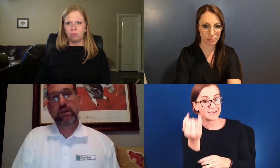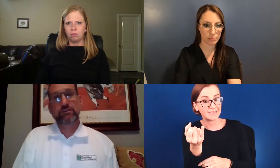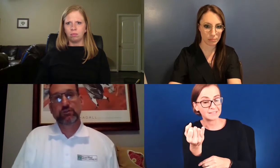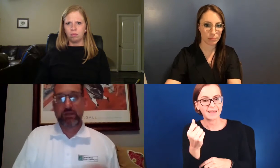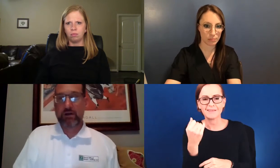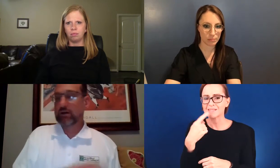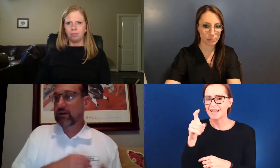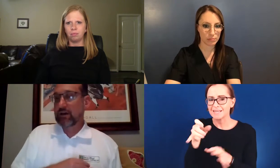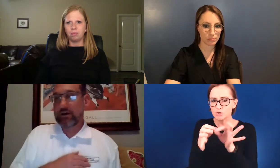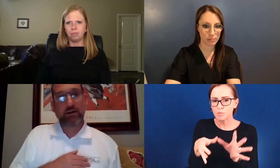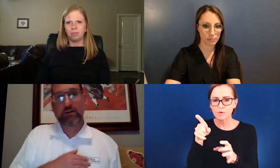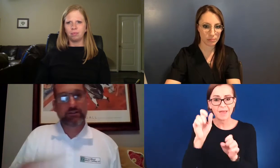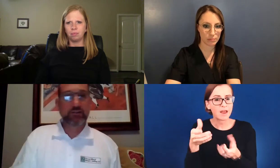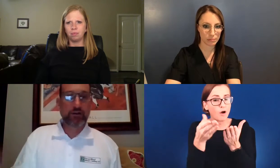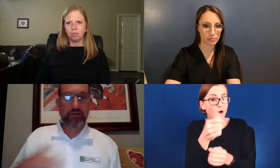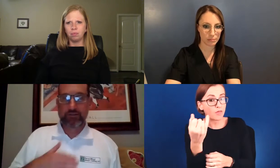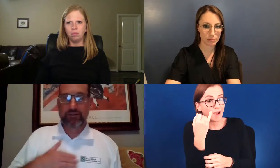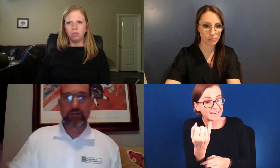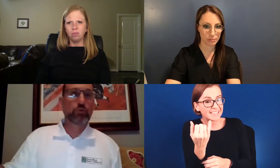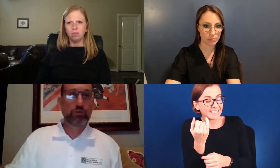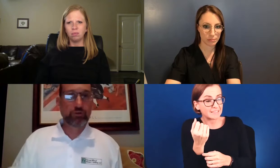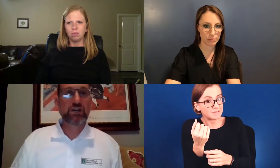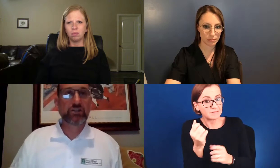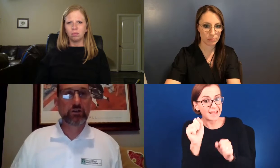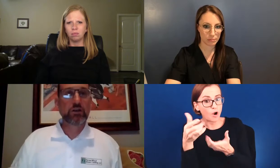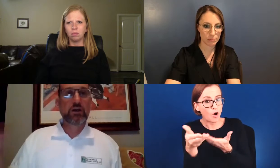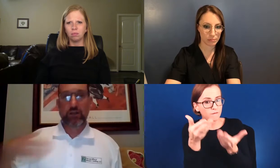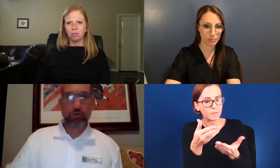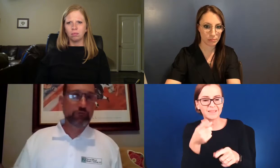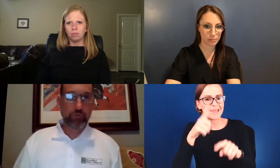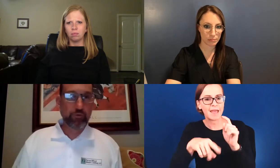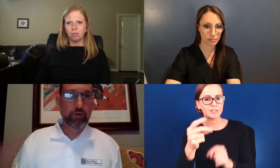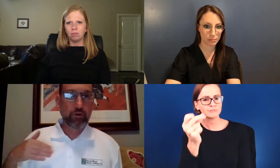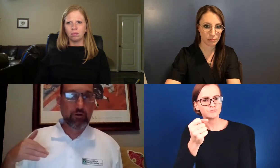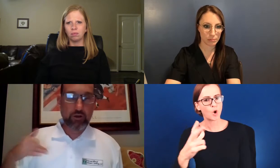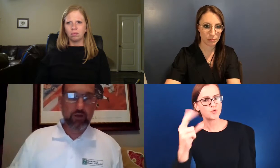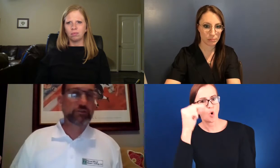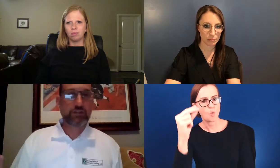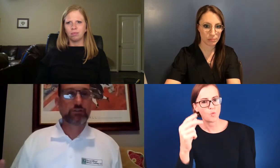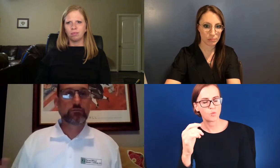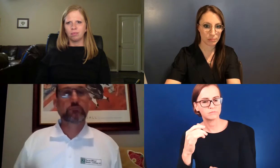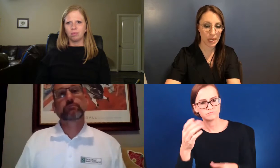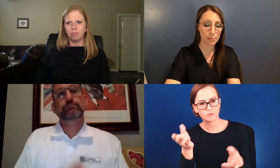there can't just be a summary rejection and no further conversation.